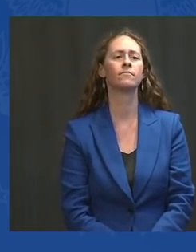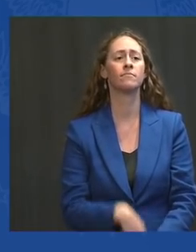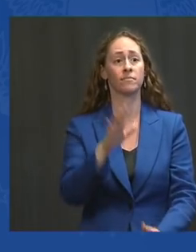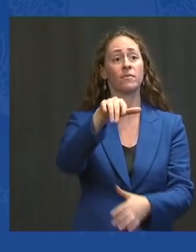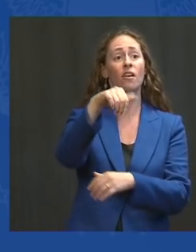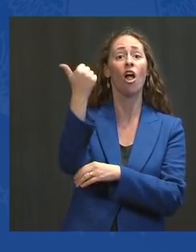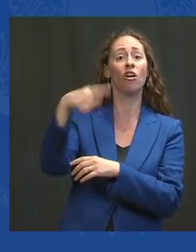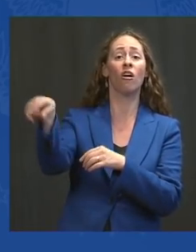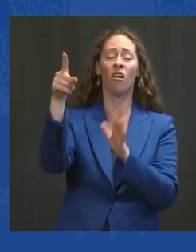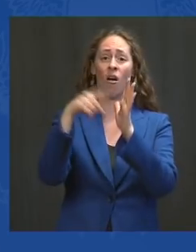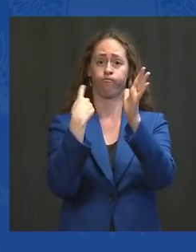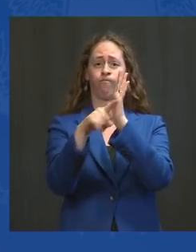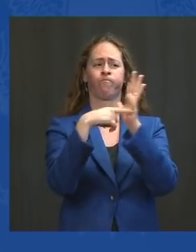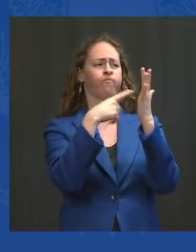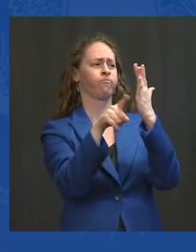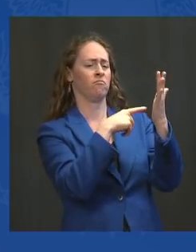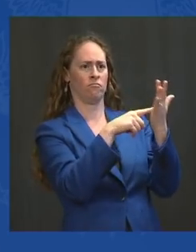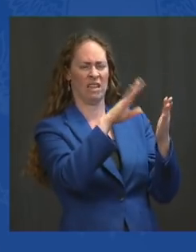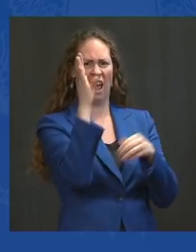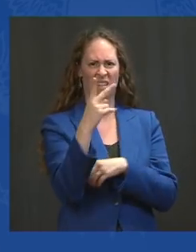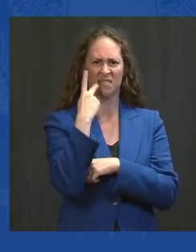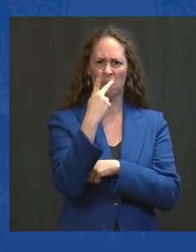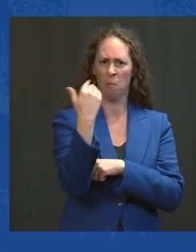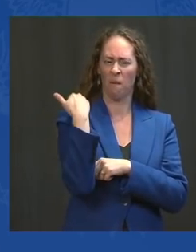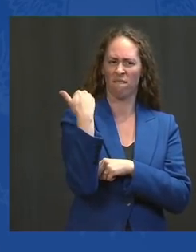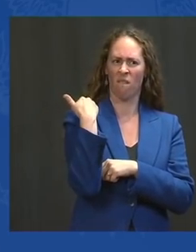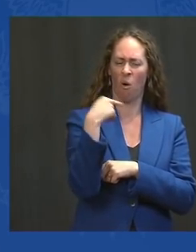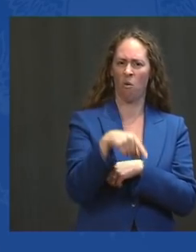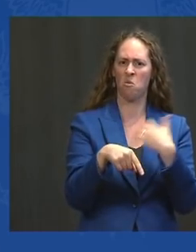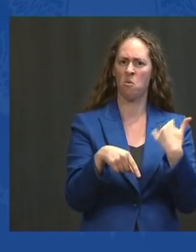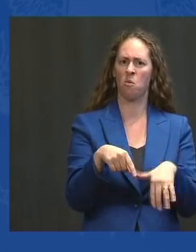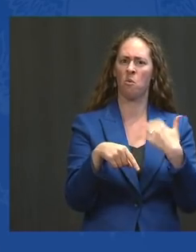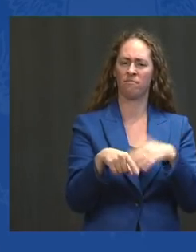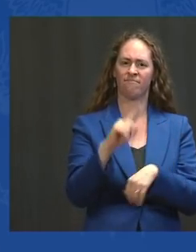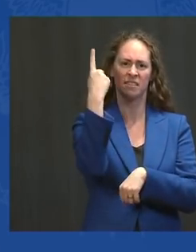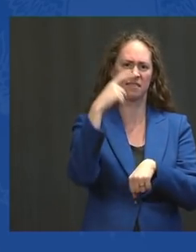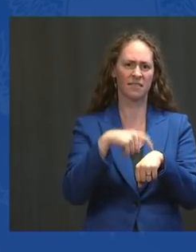under such scrutiny and such high standards. The Big Lie is just that: a big lie.